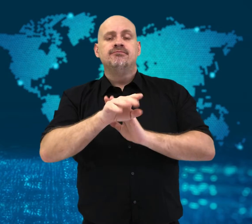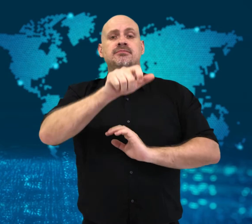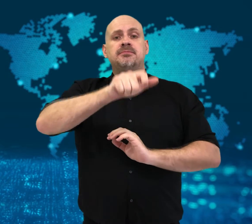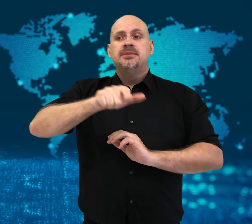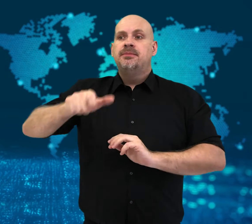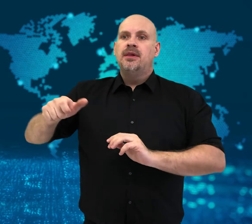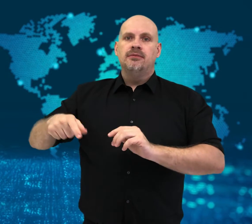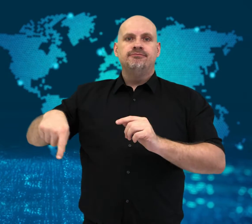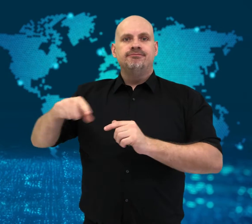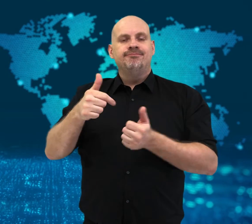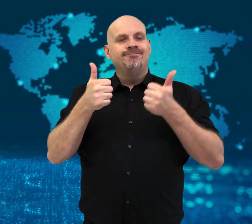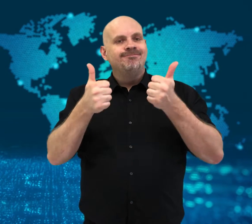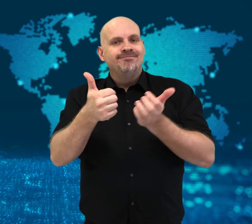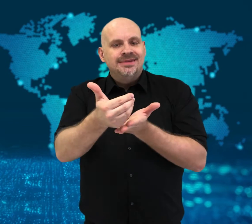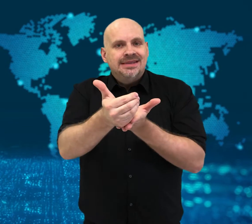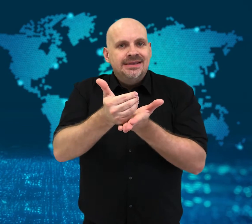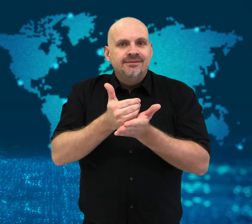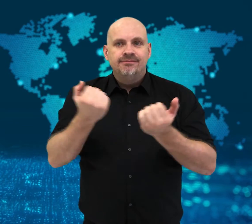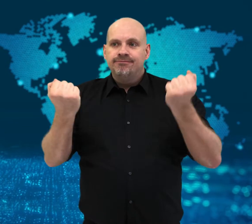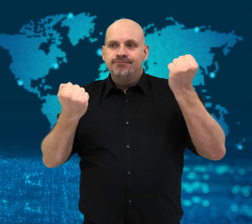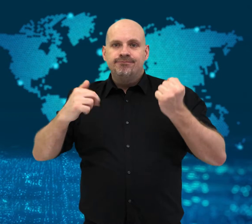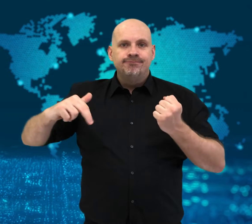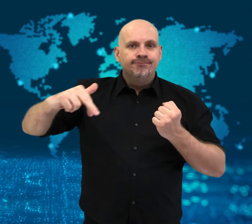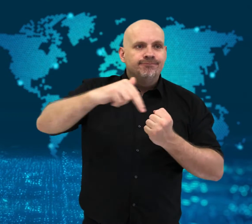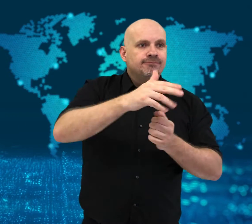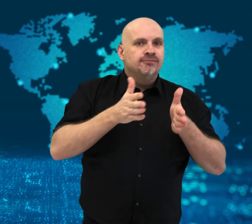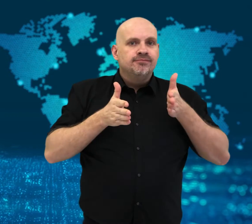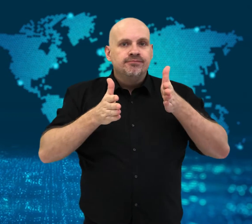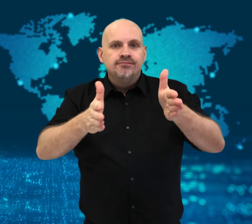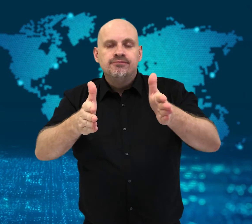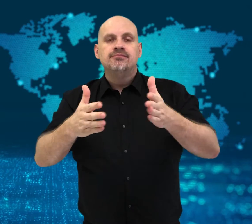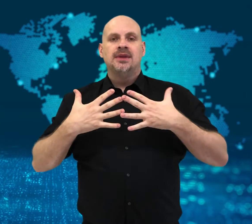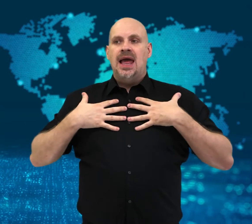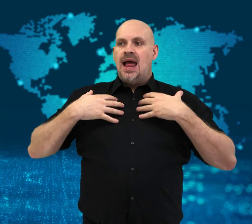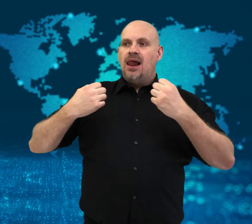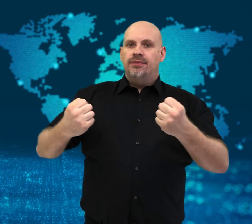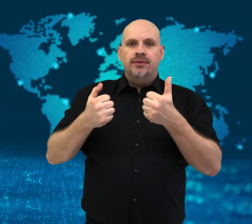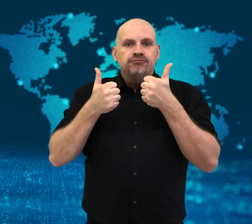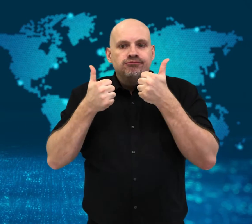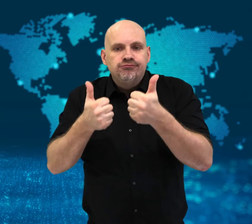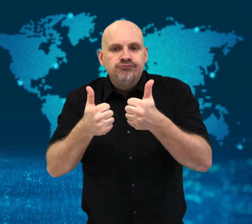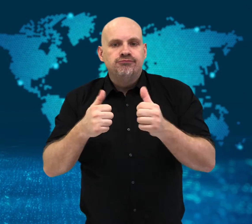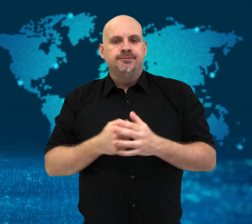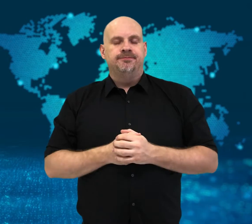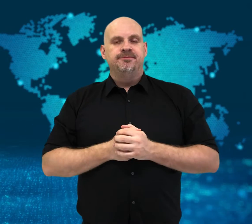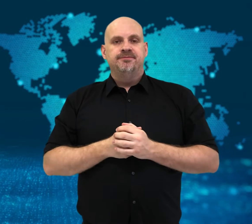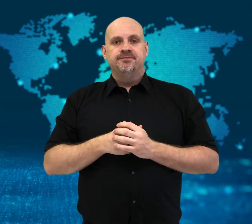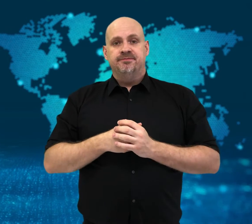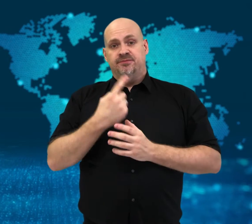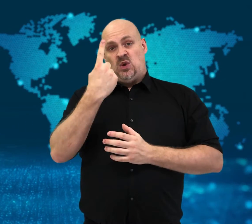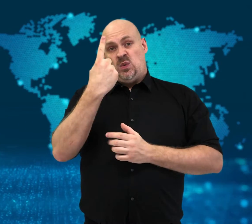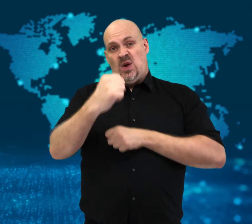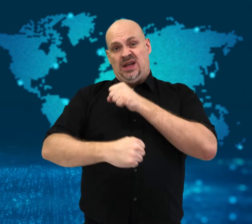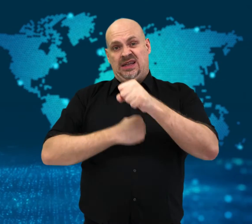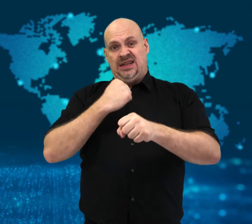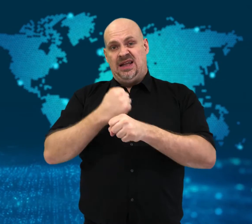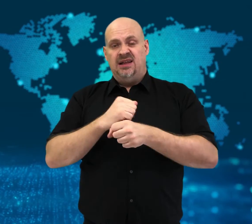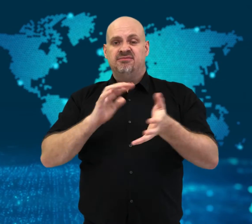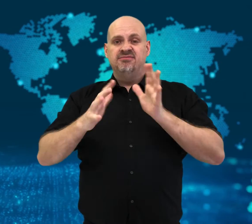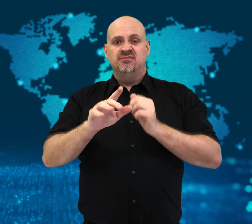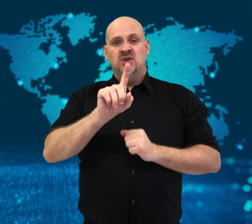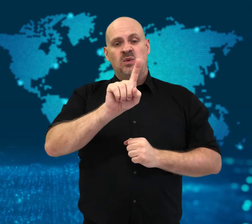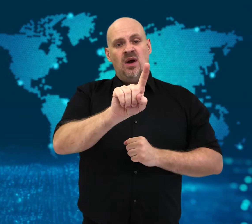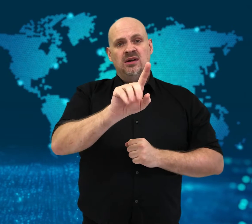as they try to provide for people’s safety and health.